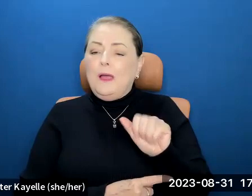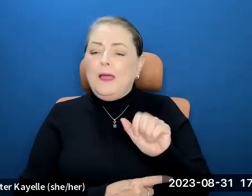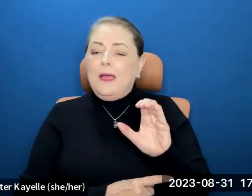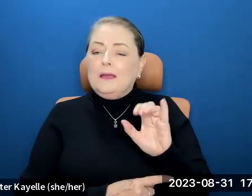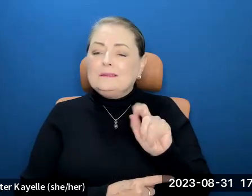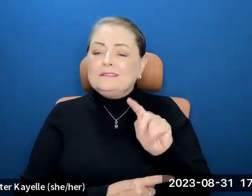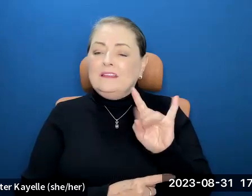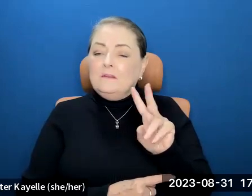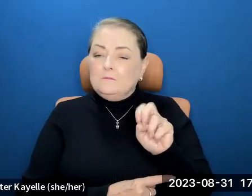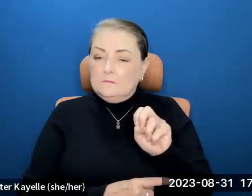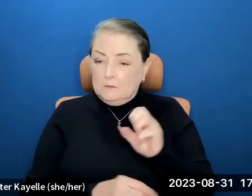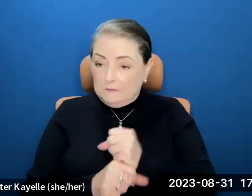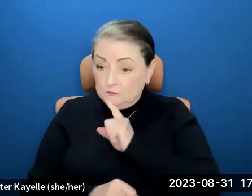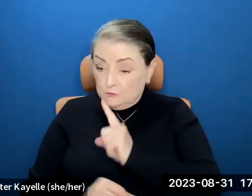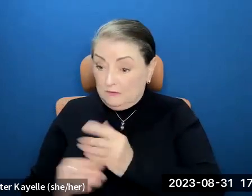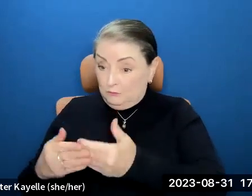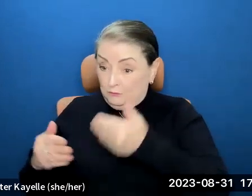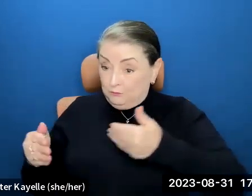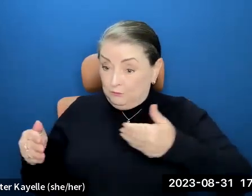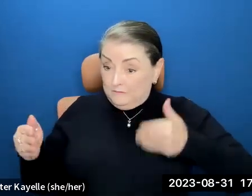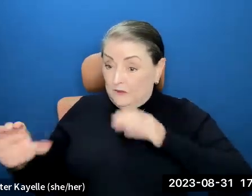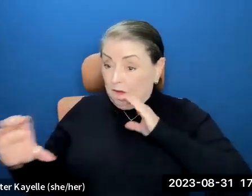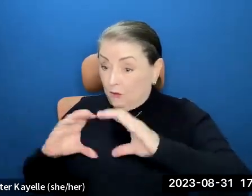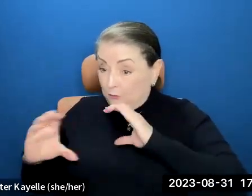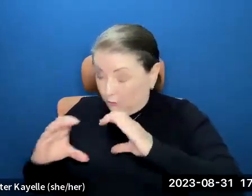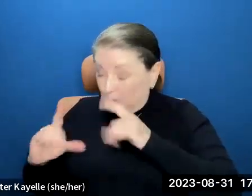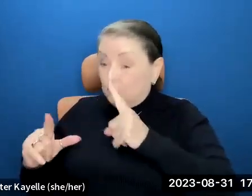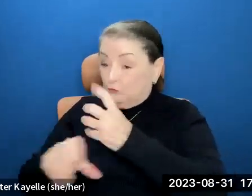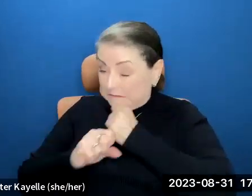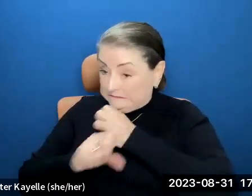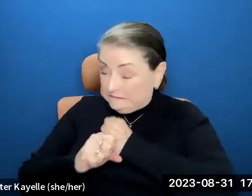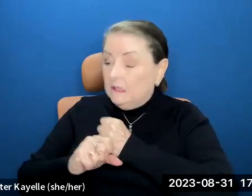received our previous Communications and are aware of what is going on with your application